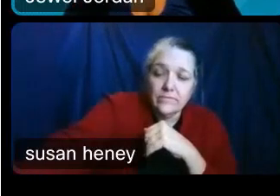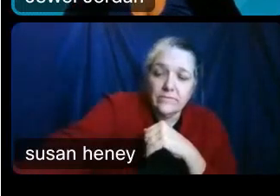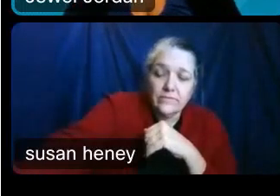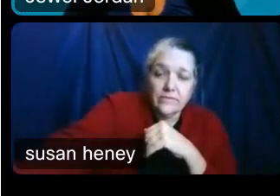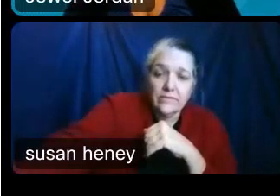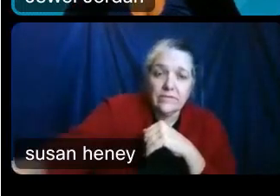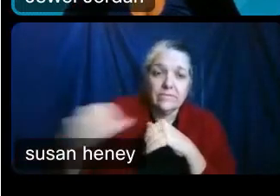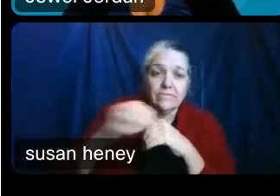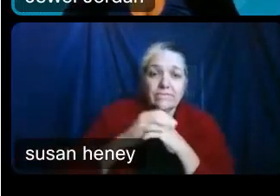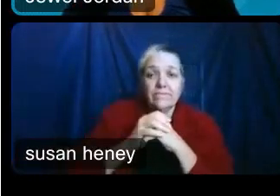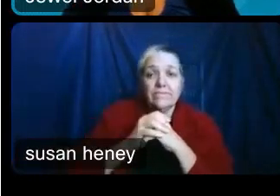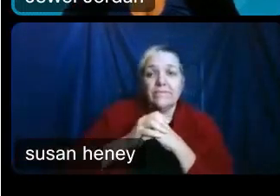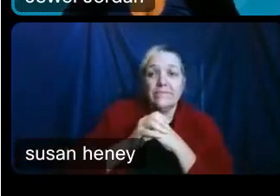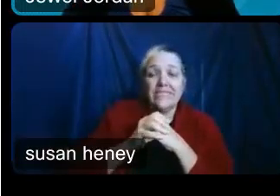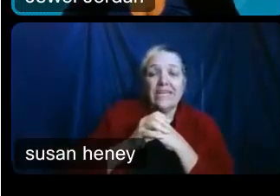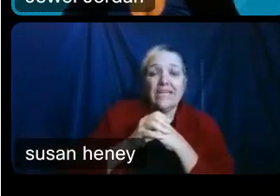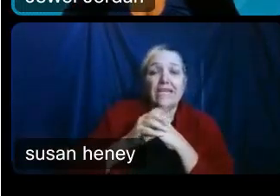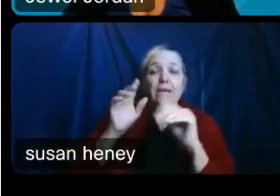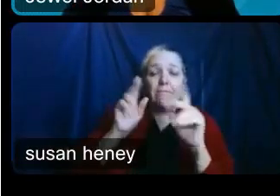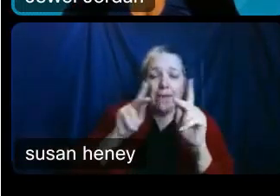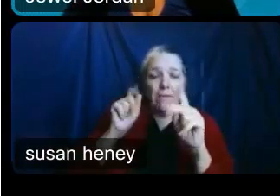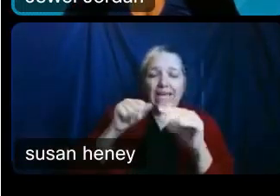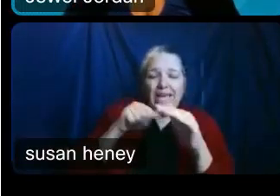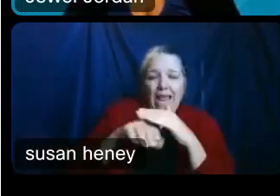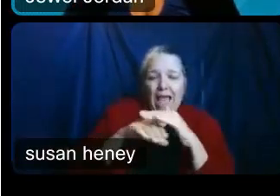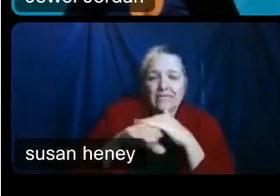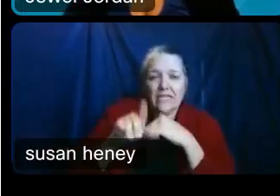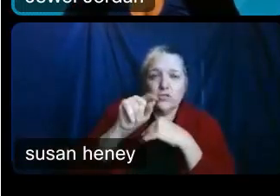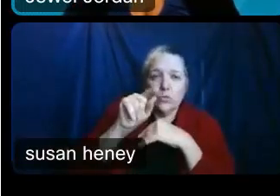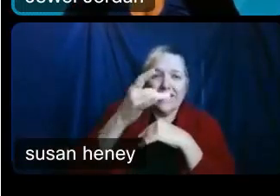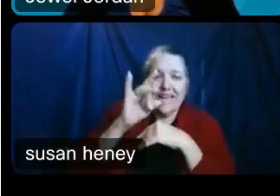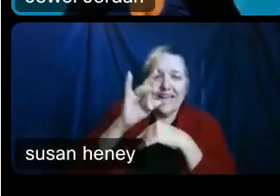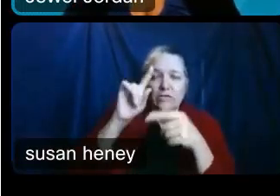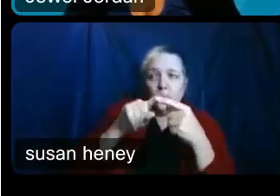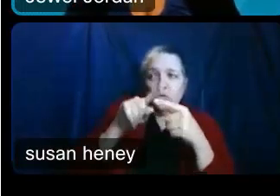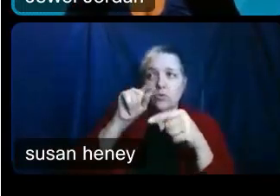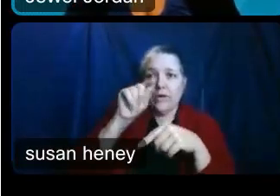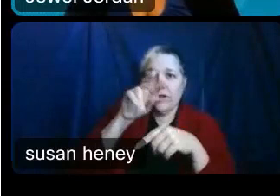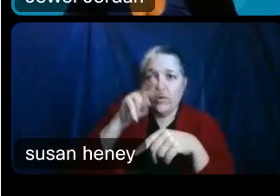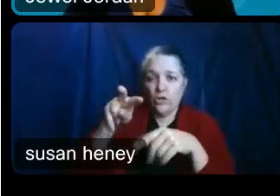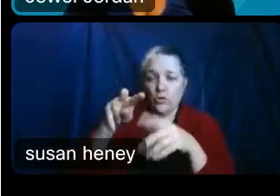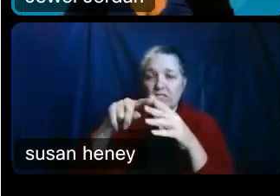will have access to the 2018 to 2022 ACS 5-year statistics beginning at 10:00 A.M Eastern